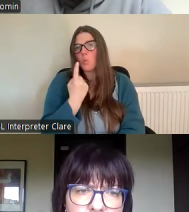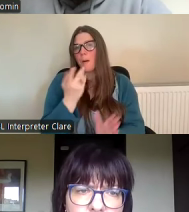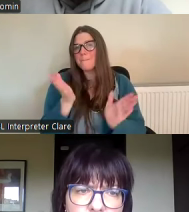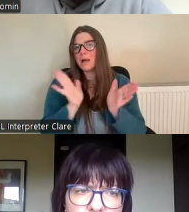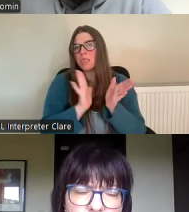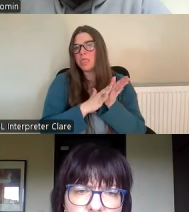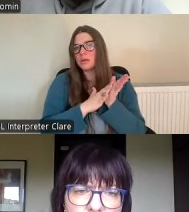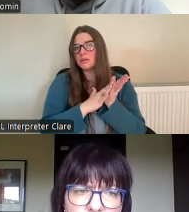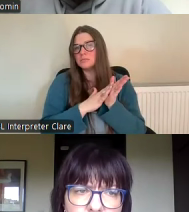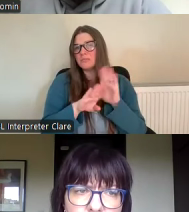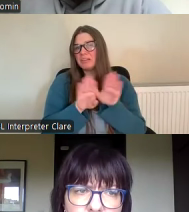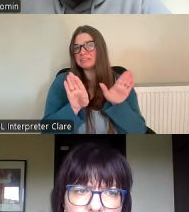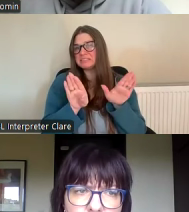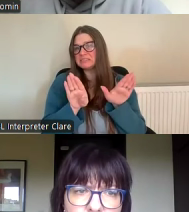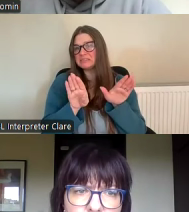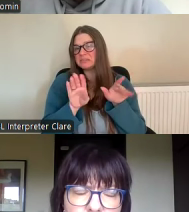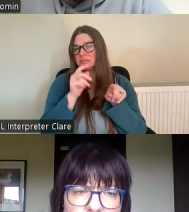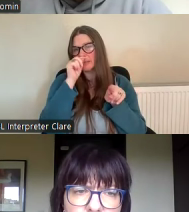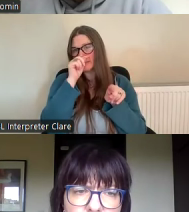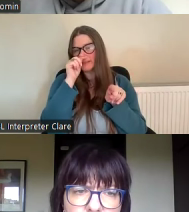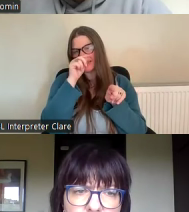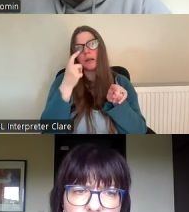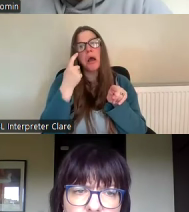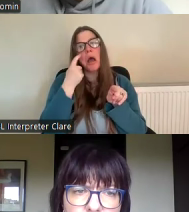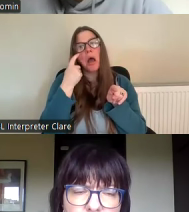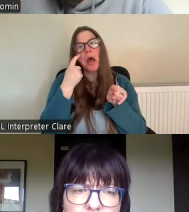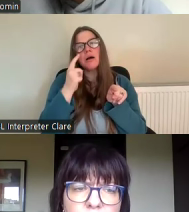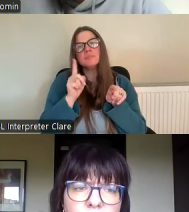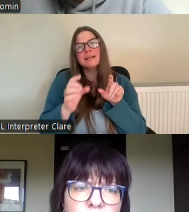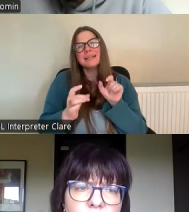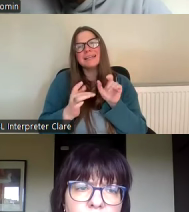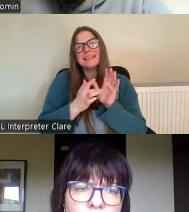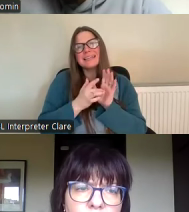you might want to look at what the keywords have been doing for the past five or six months.